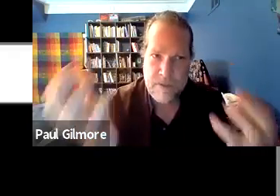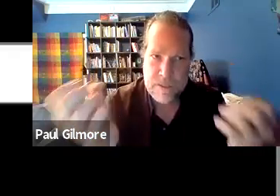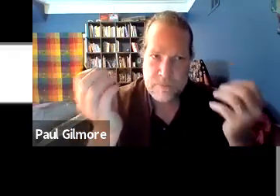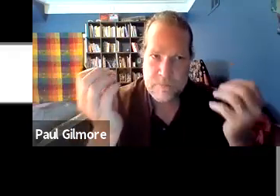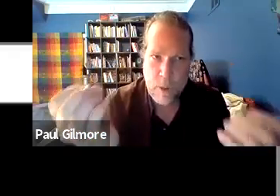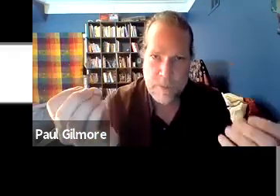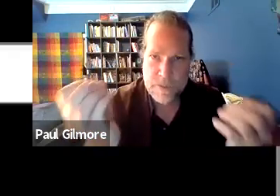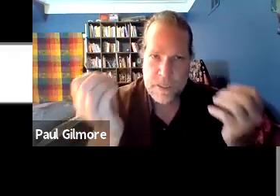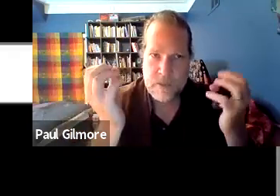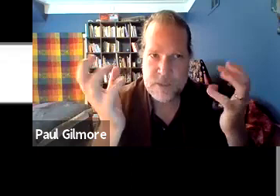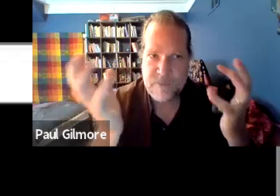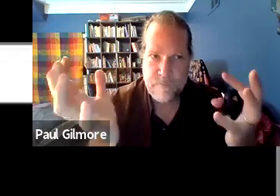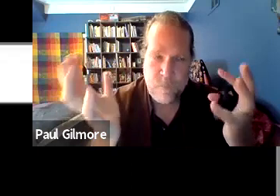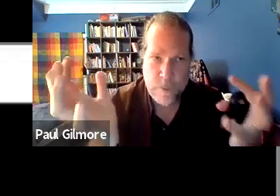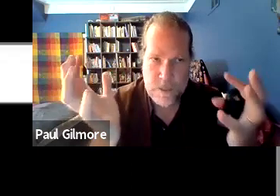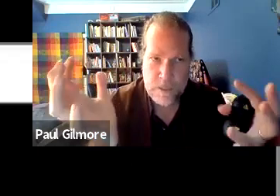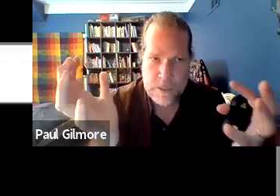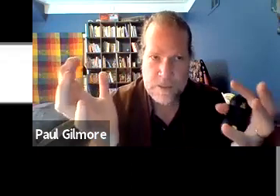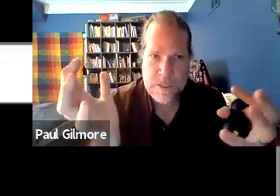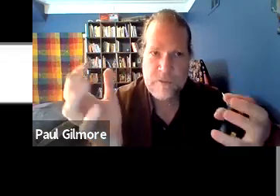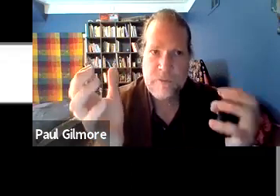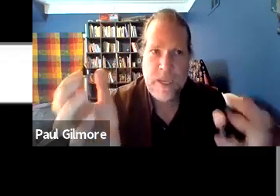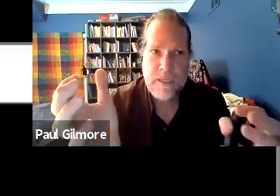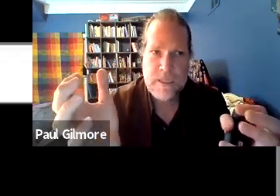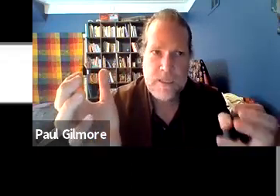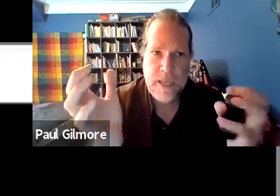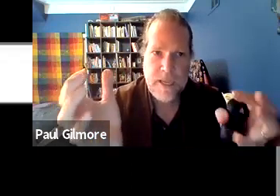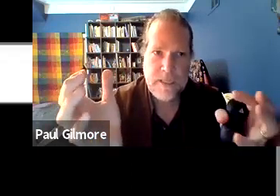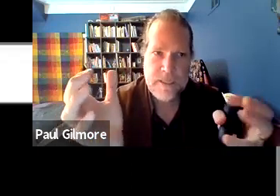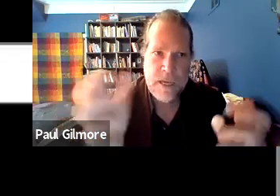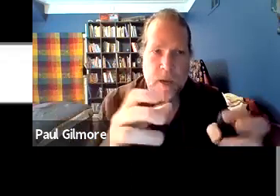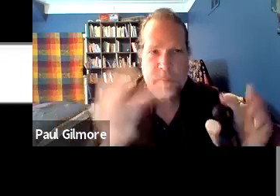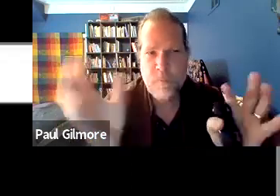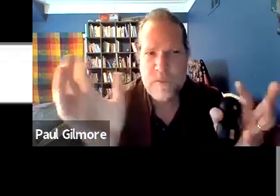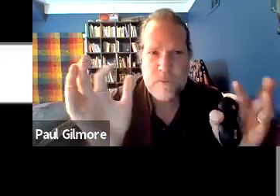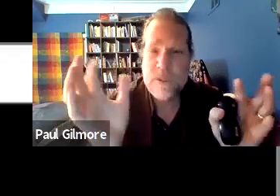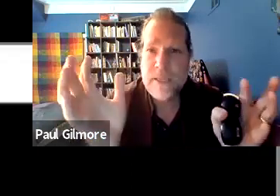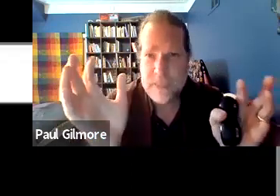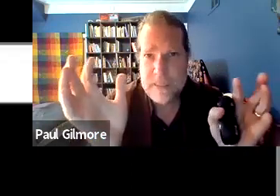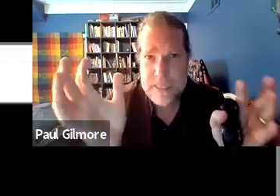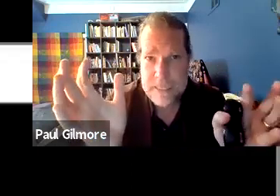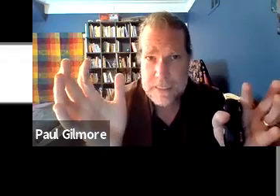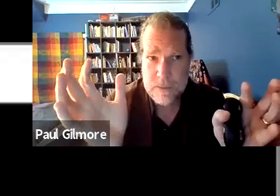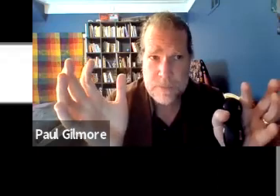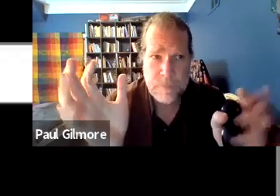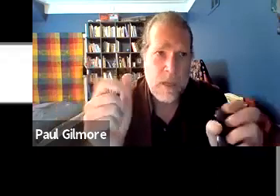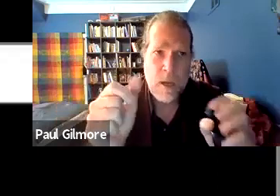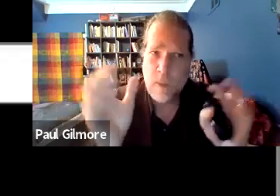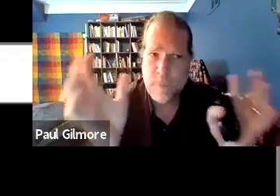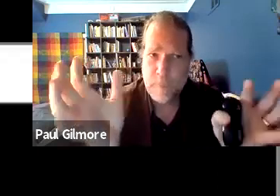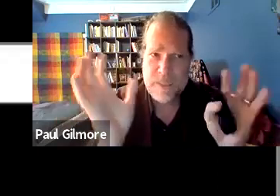this moment, this 40 years here from the 1880s, up really through the 19 teens, up